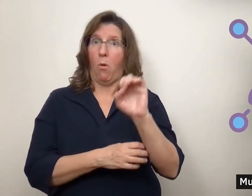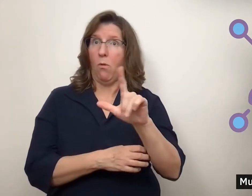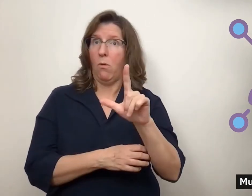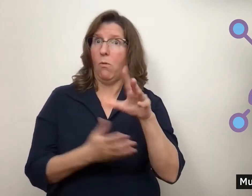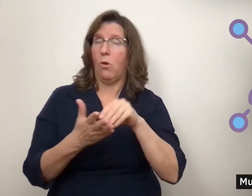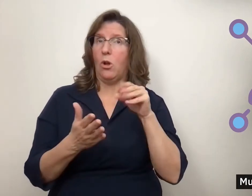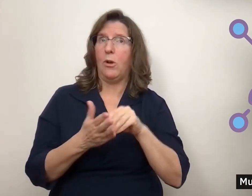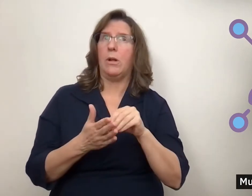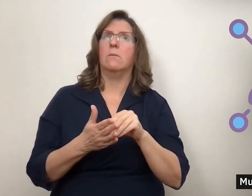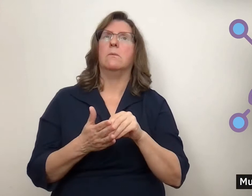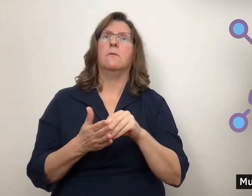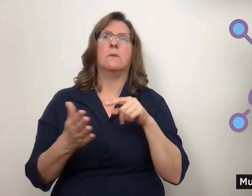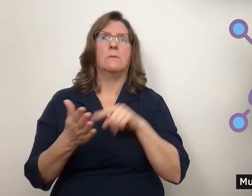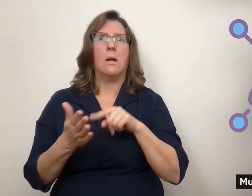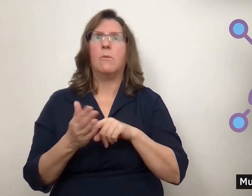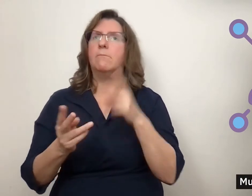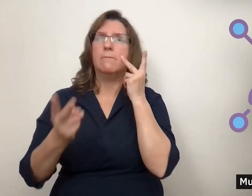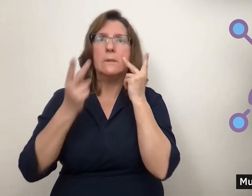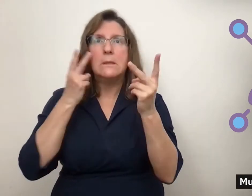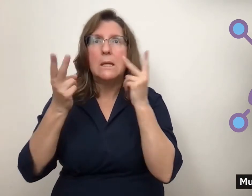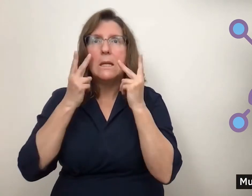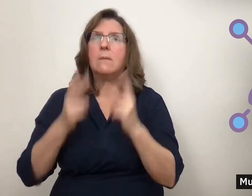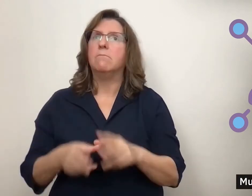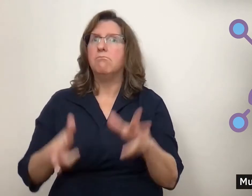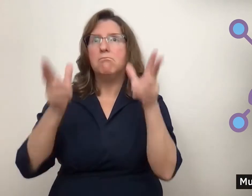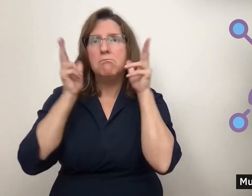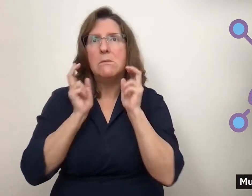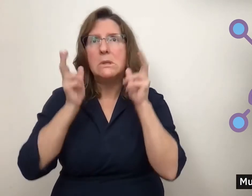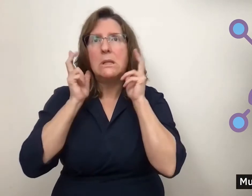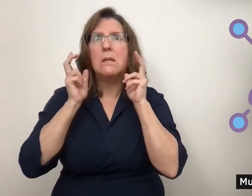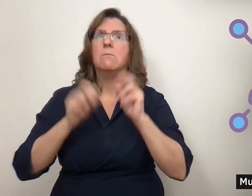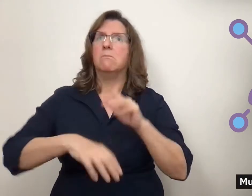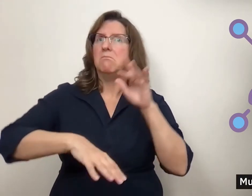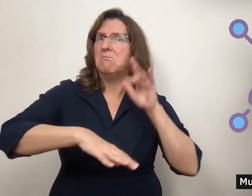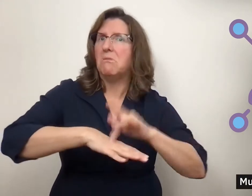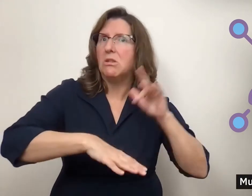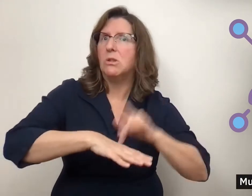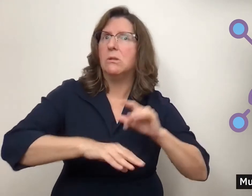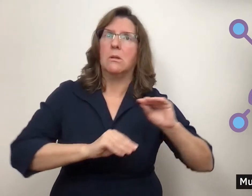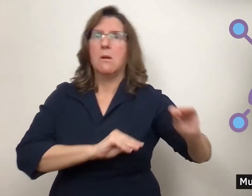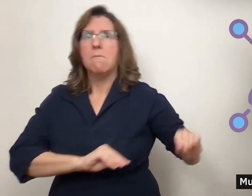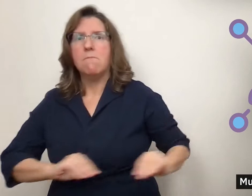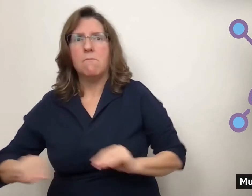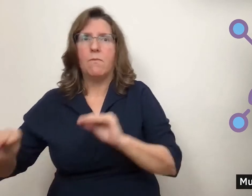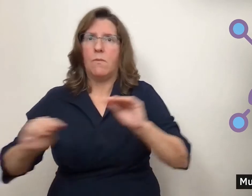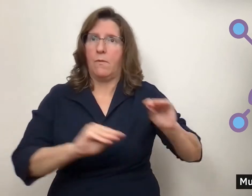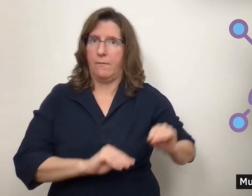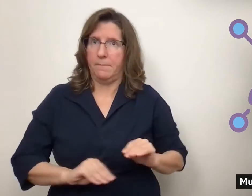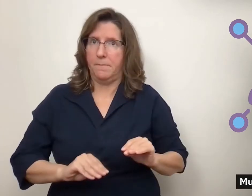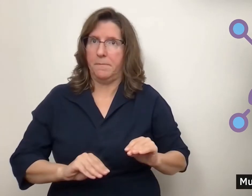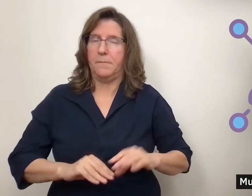using multiple senses such as vision, hearing, touch, movement.